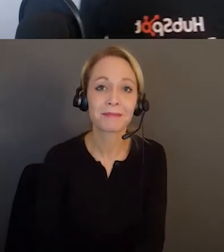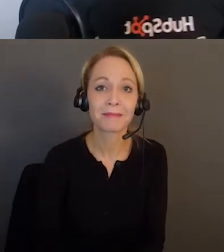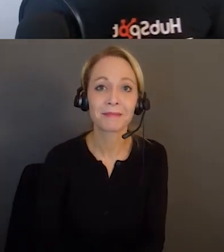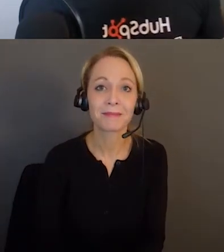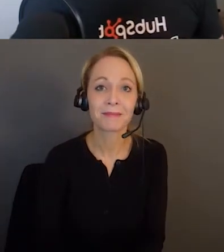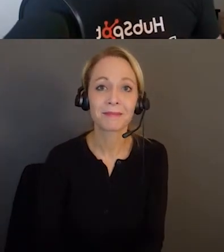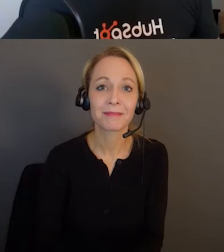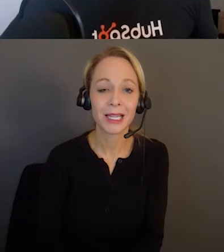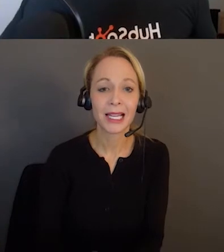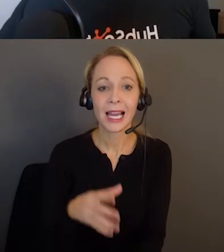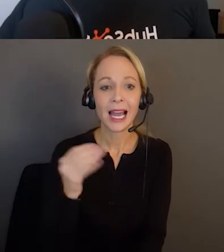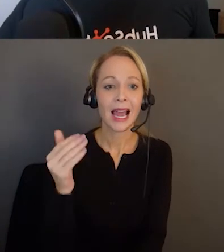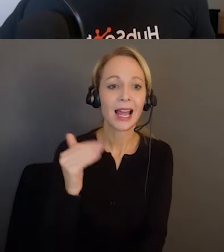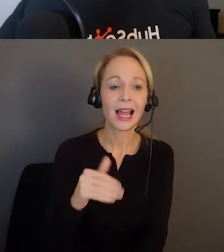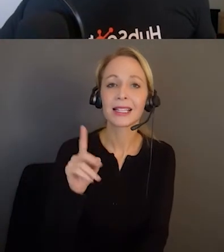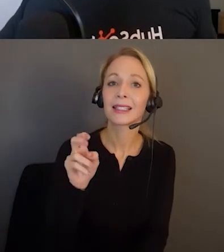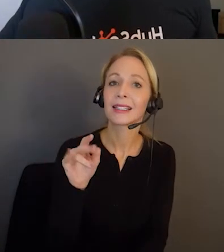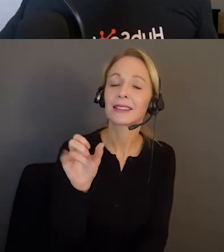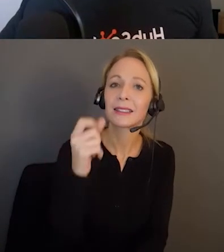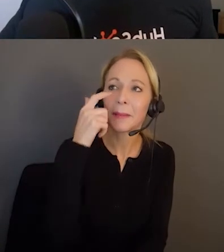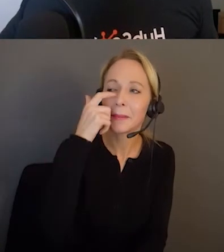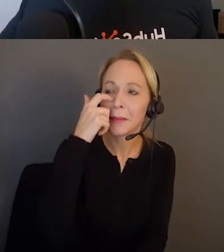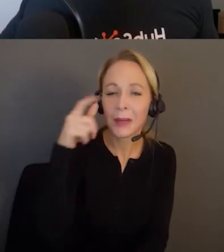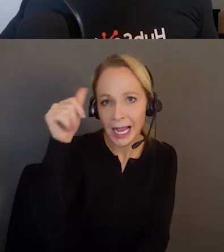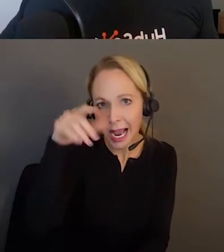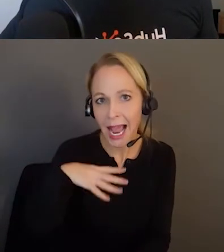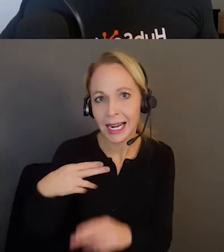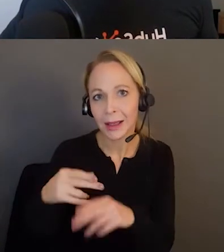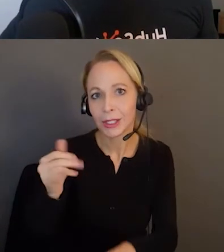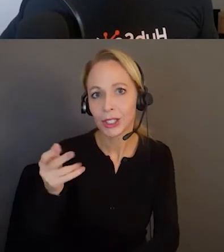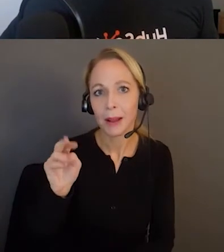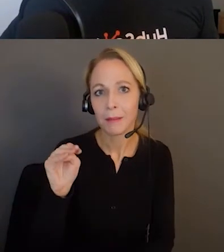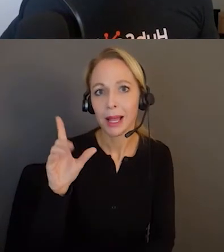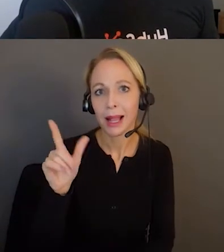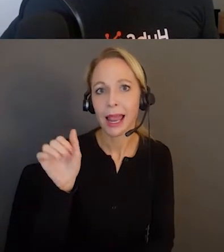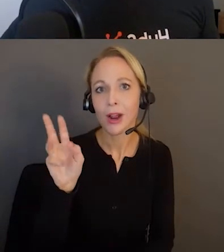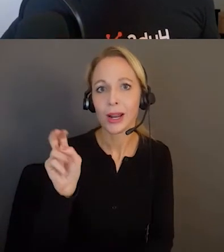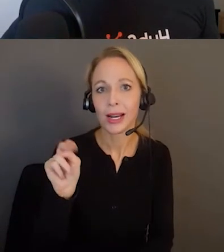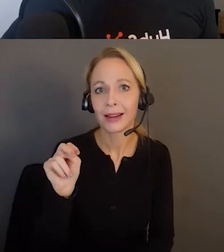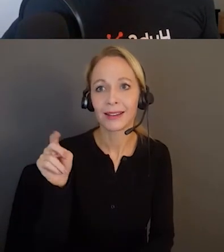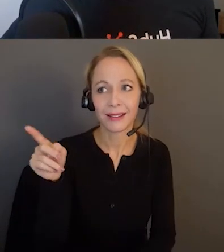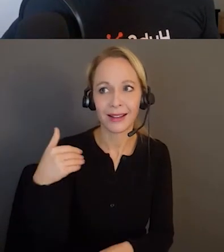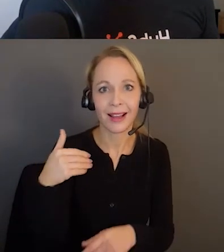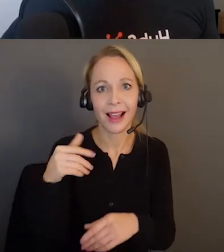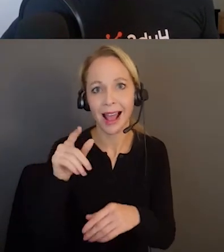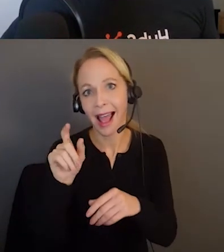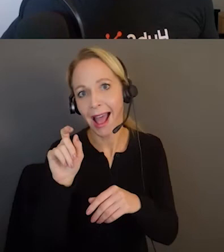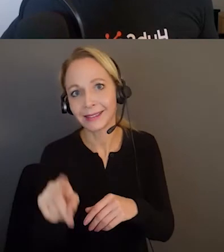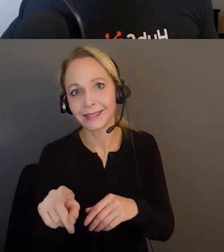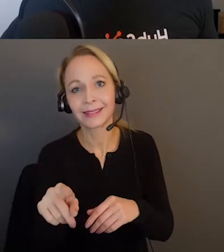AND THERE IS A GUY NAMED JON McCLERAN THAT ASKED A